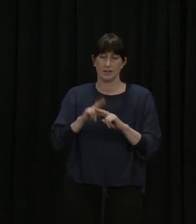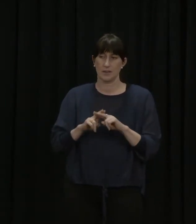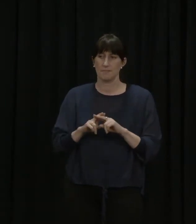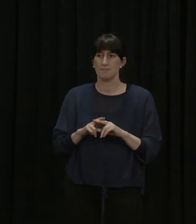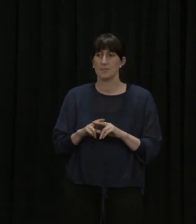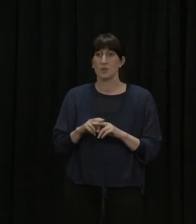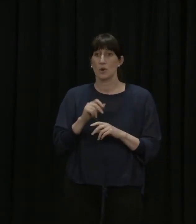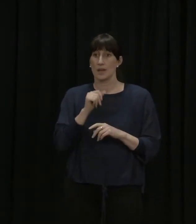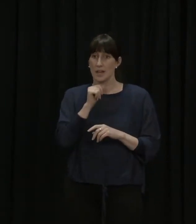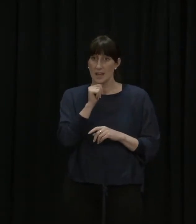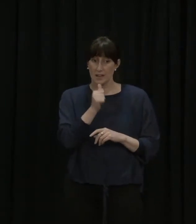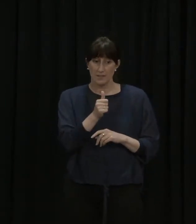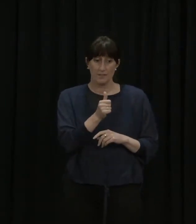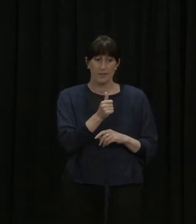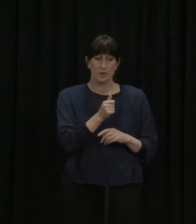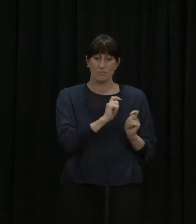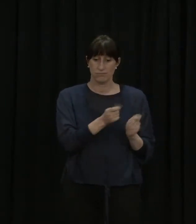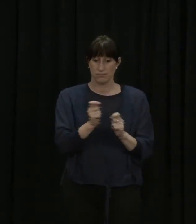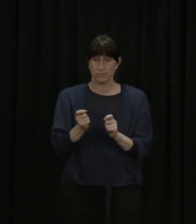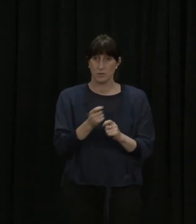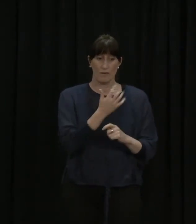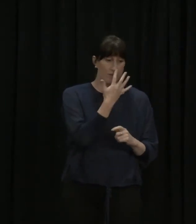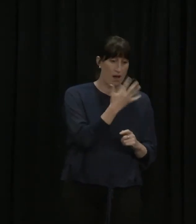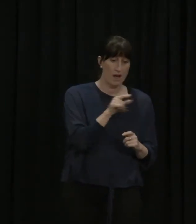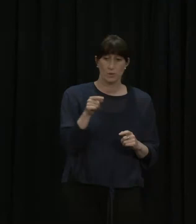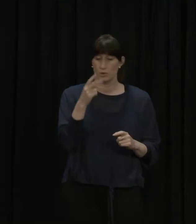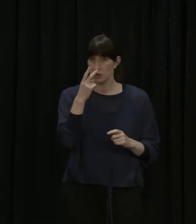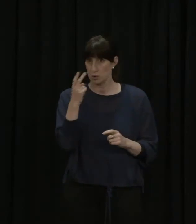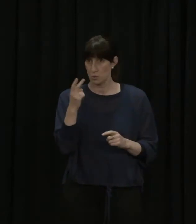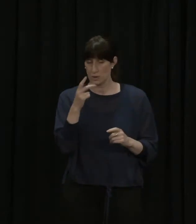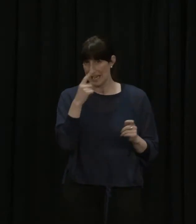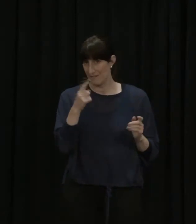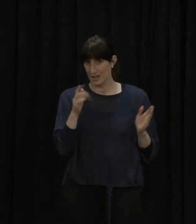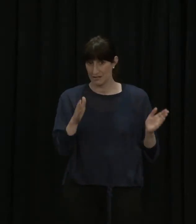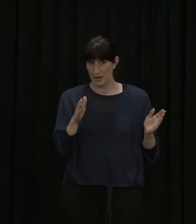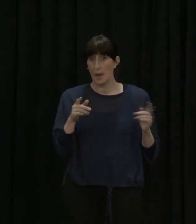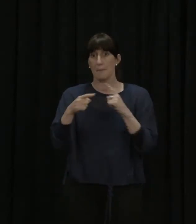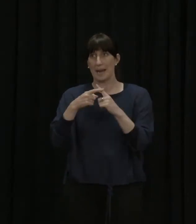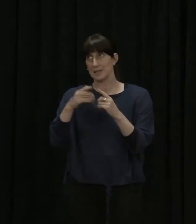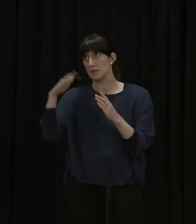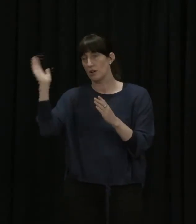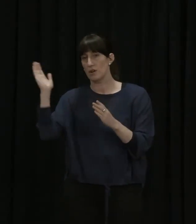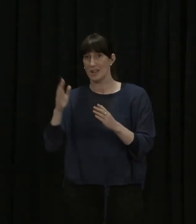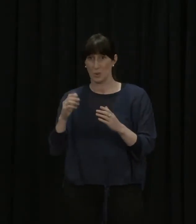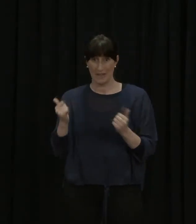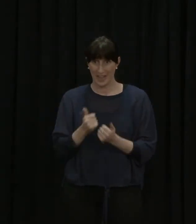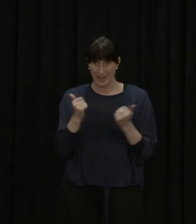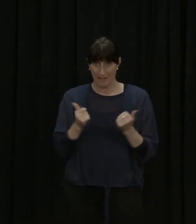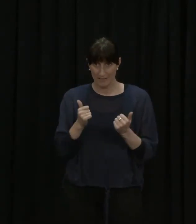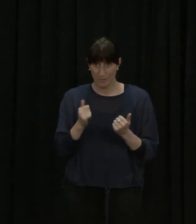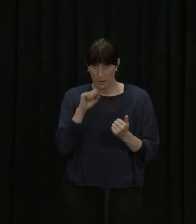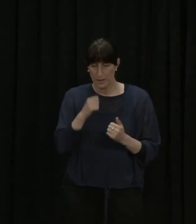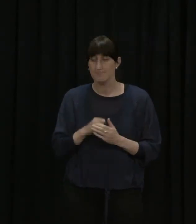Is it your basic